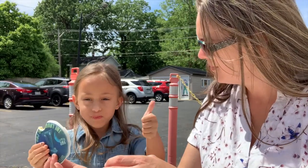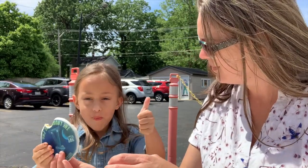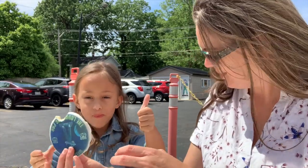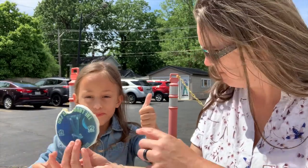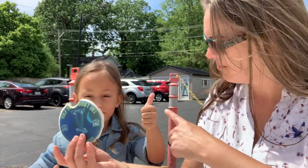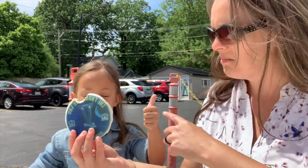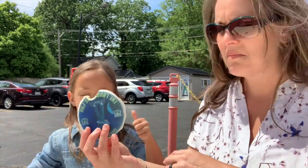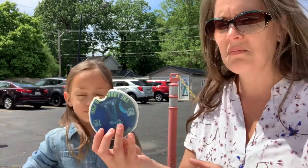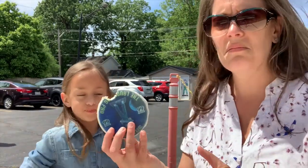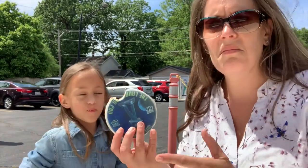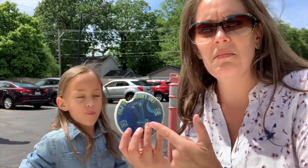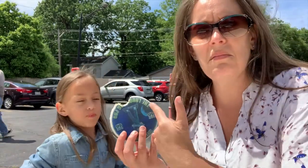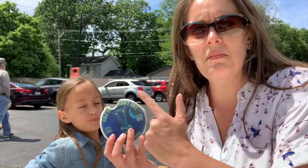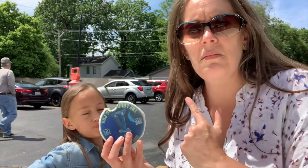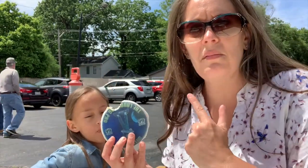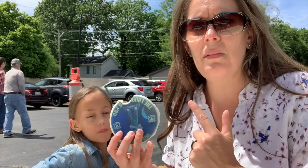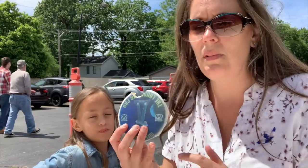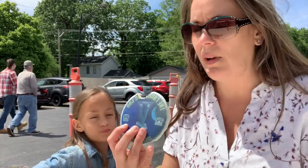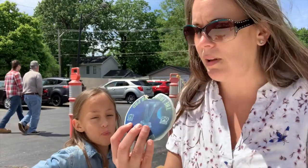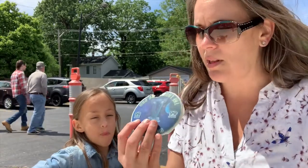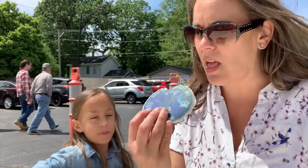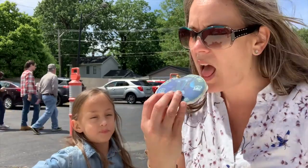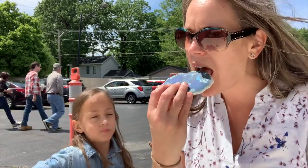I approve! My turn.